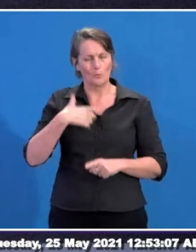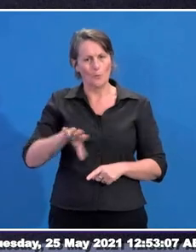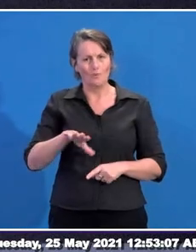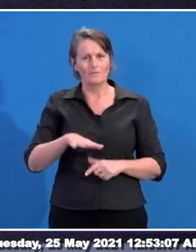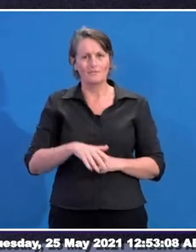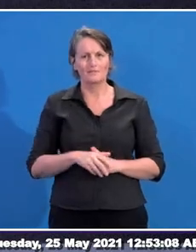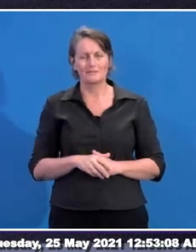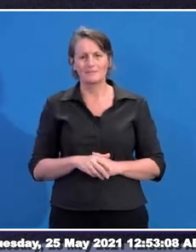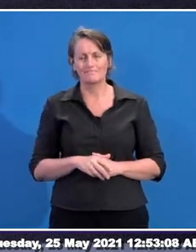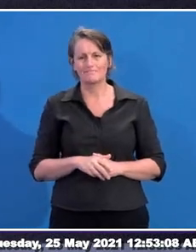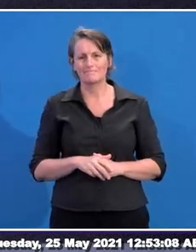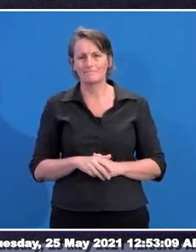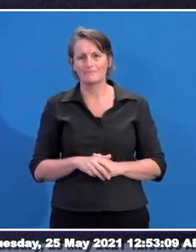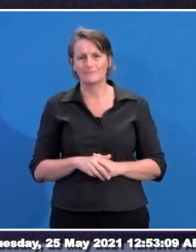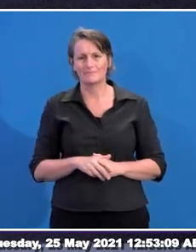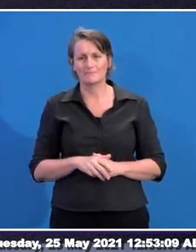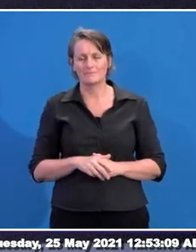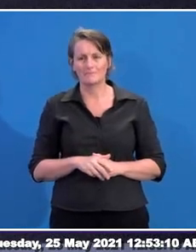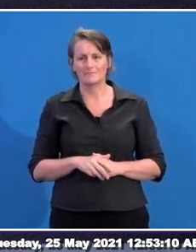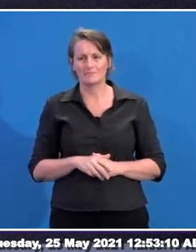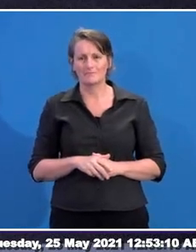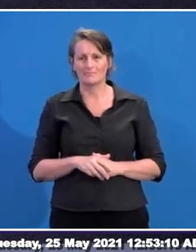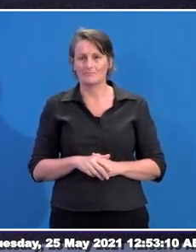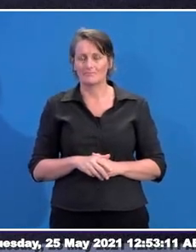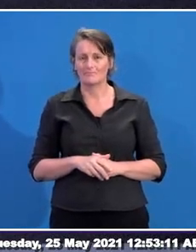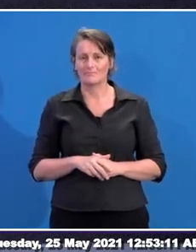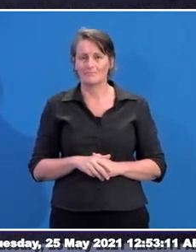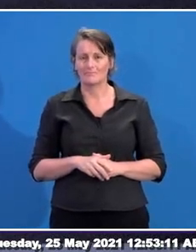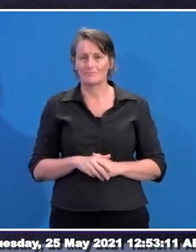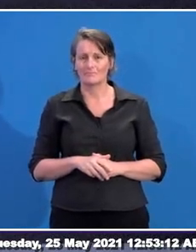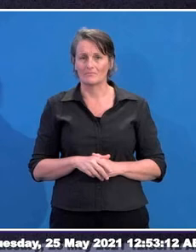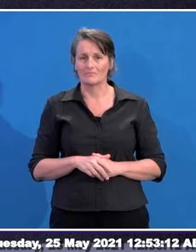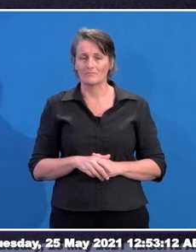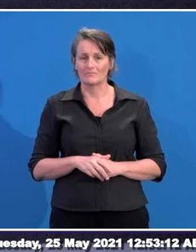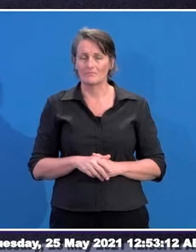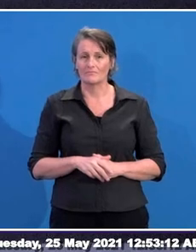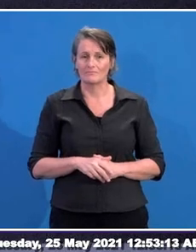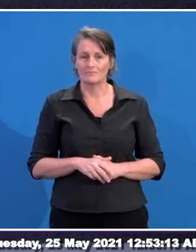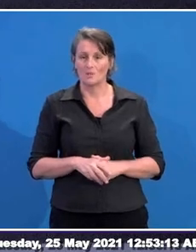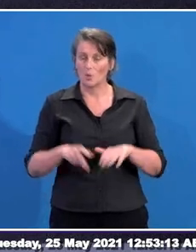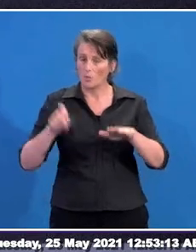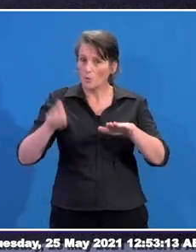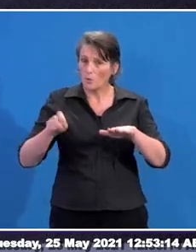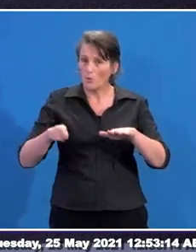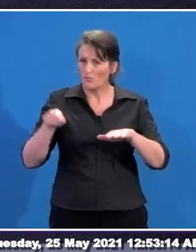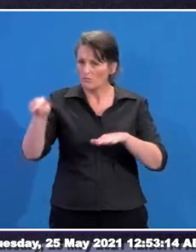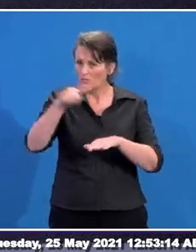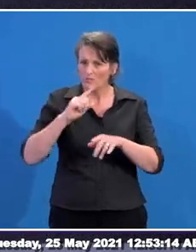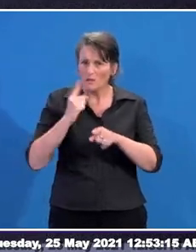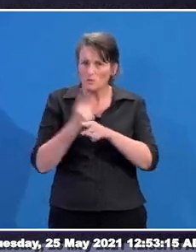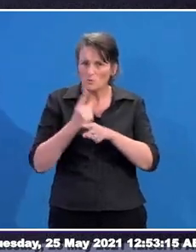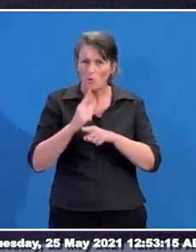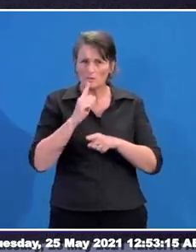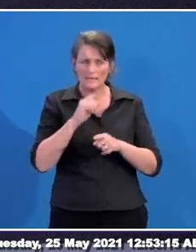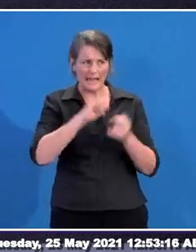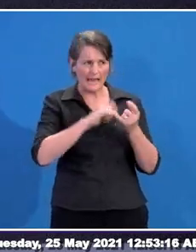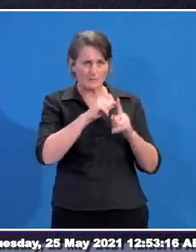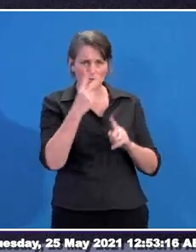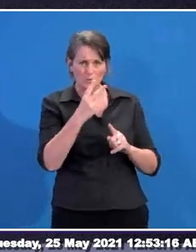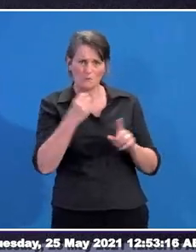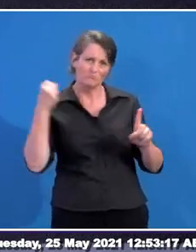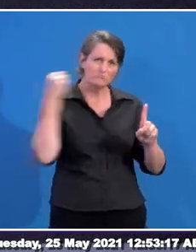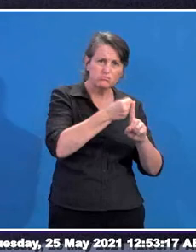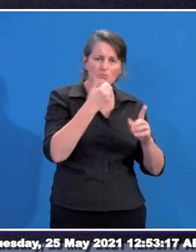Hearing that he has punched Carl; he has kicked him; he has dragged him;